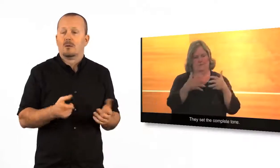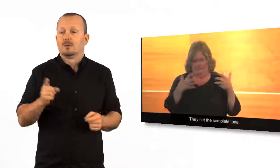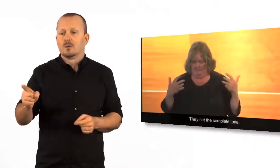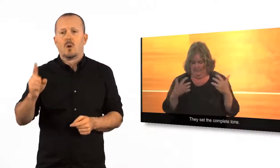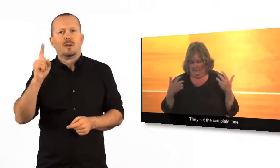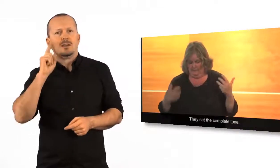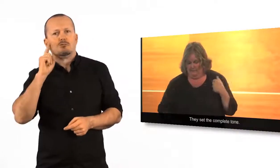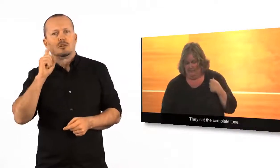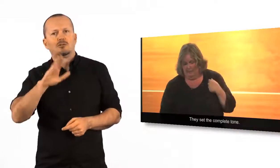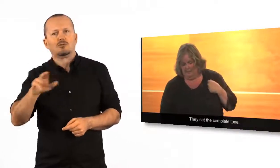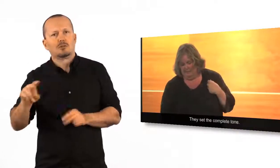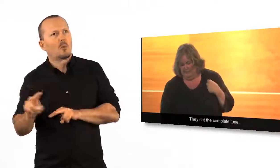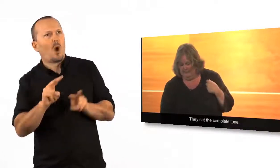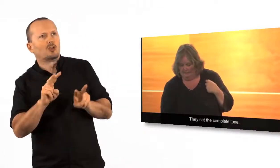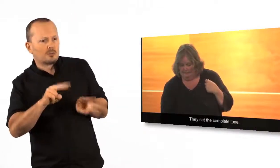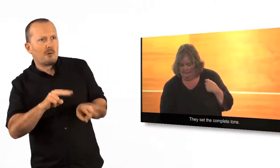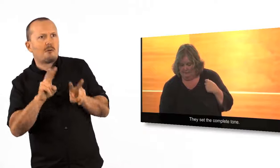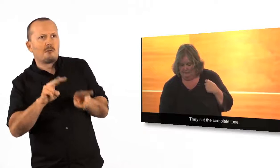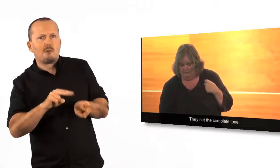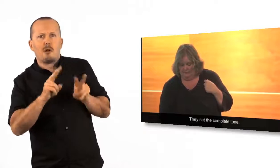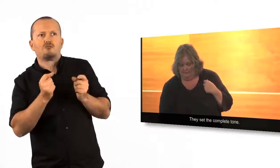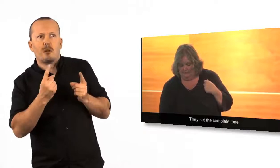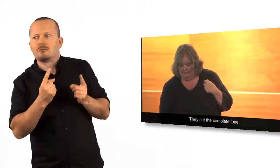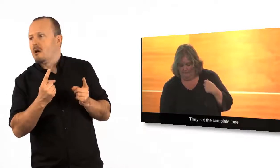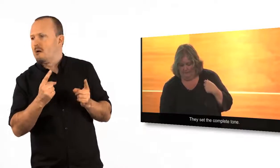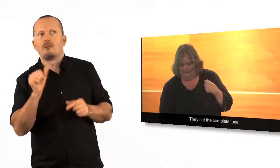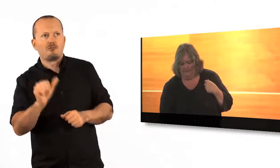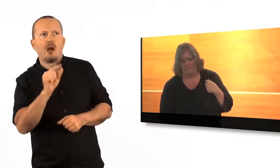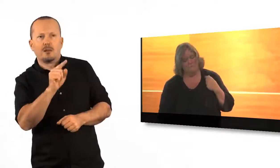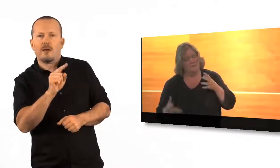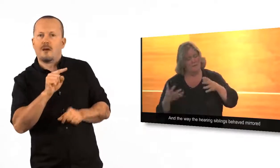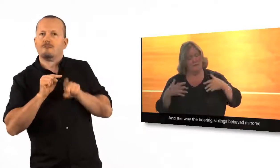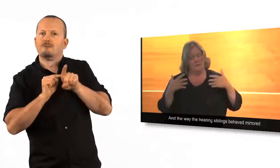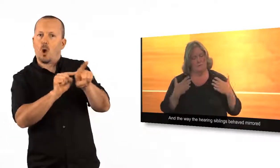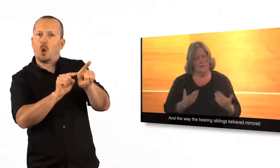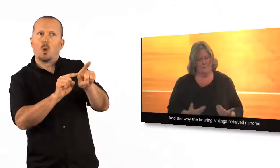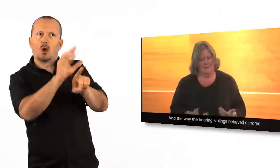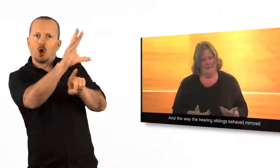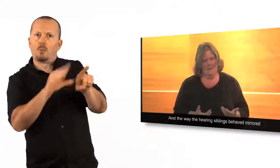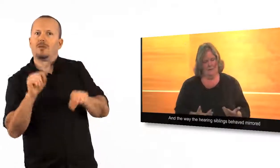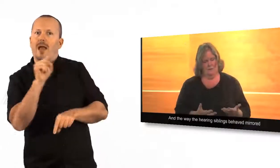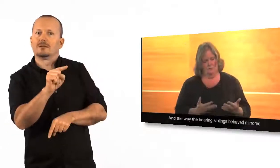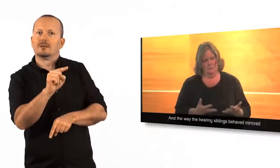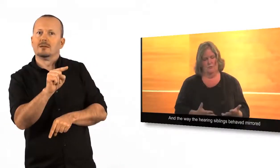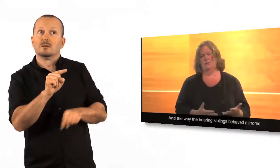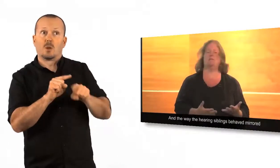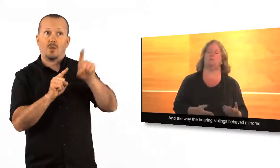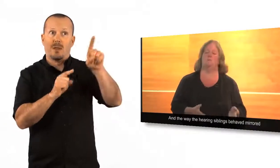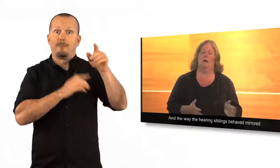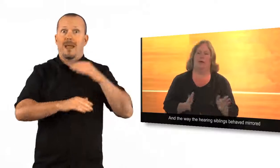They set the complete tone and the way that the children, the hearing siblings behaved